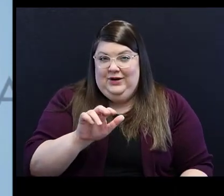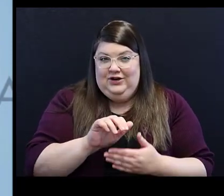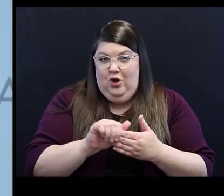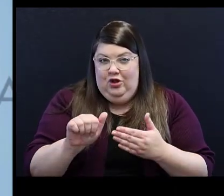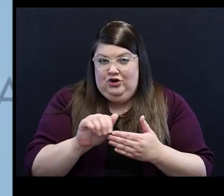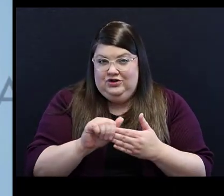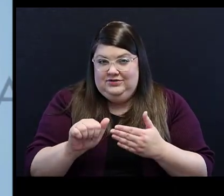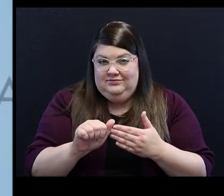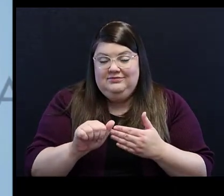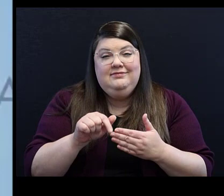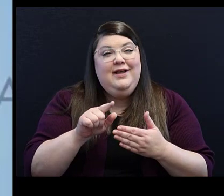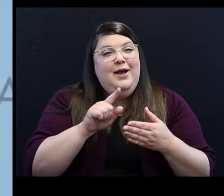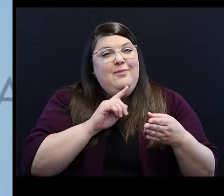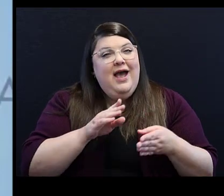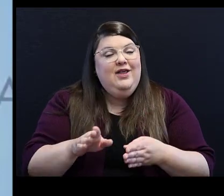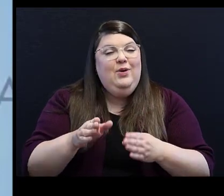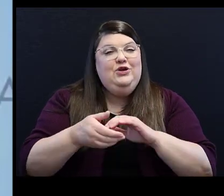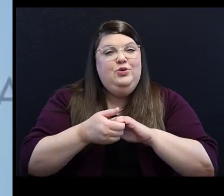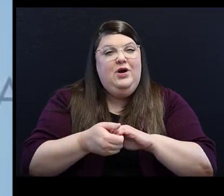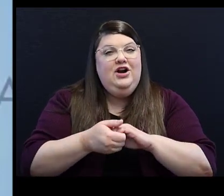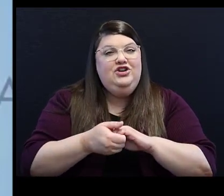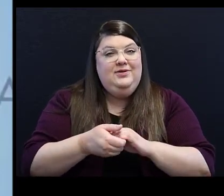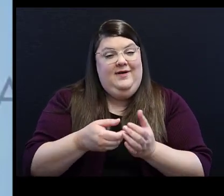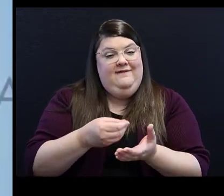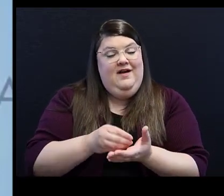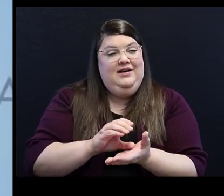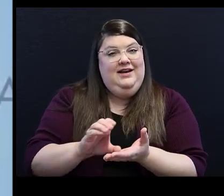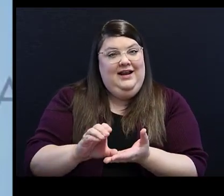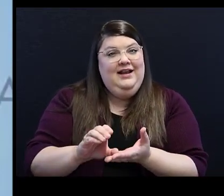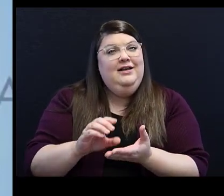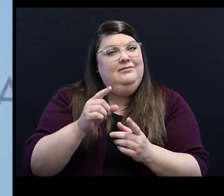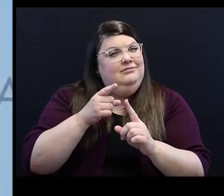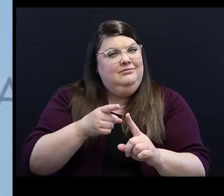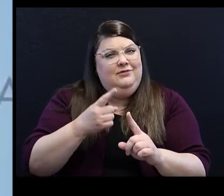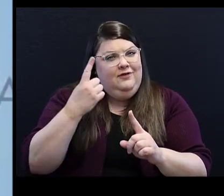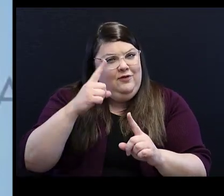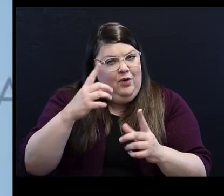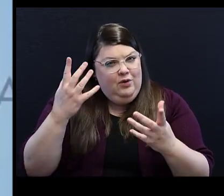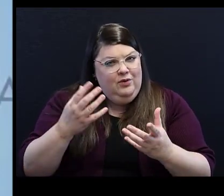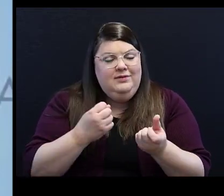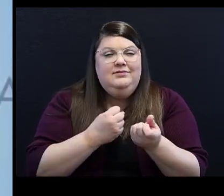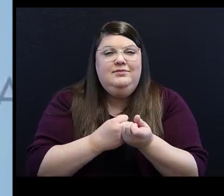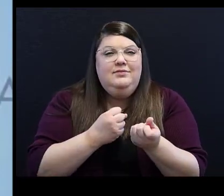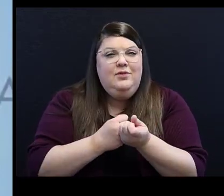Pathways to Partnerships funding is intended to support State Vocational Rehabilitation